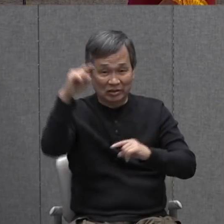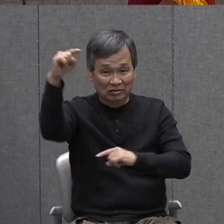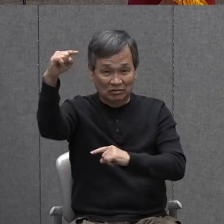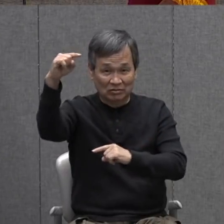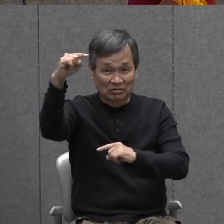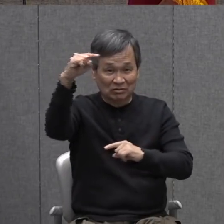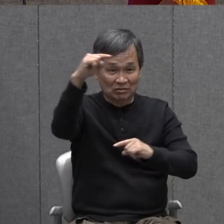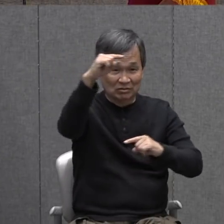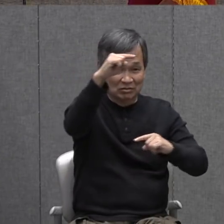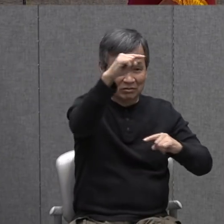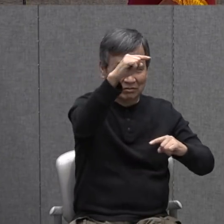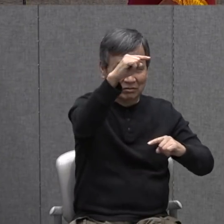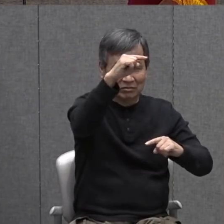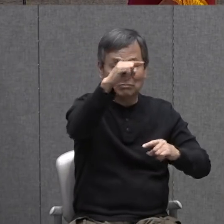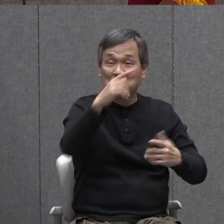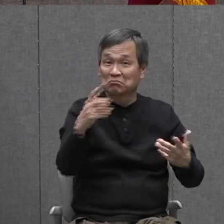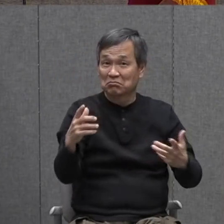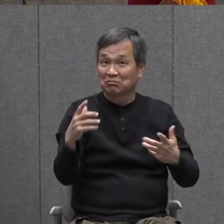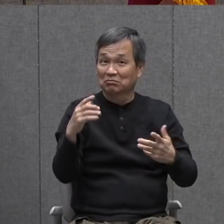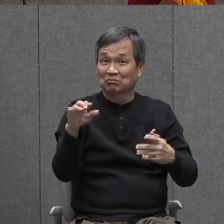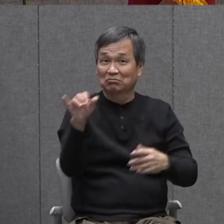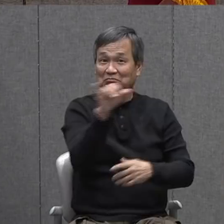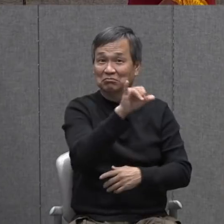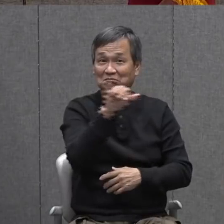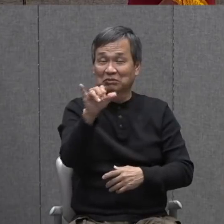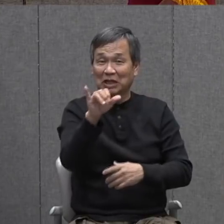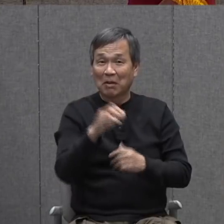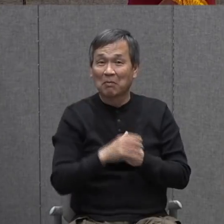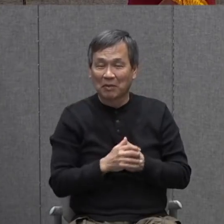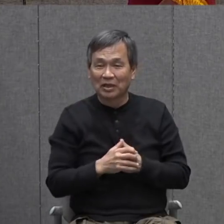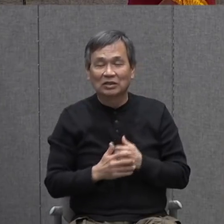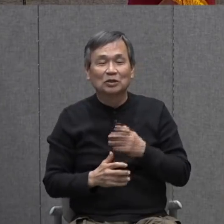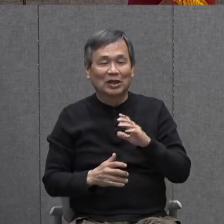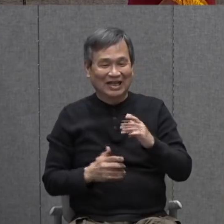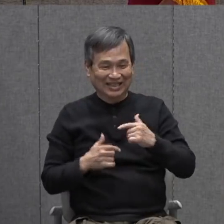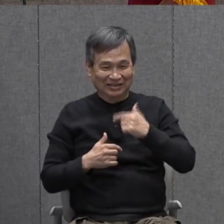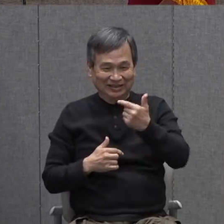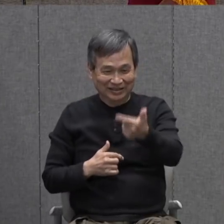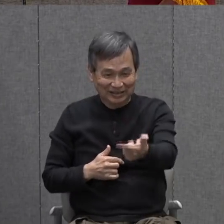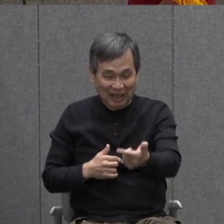Tell me what's one thing that you think came out really great and accurate?